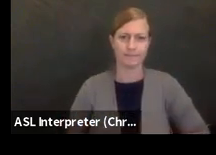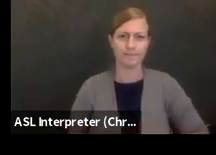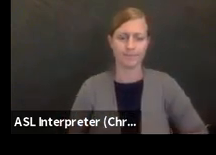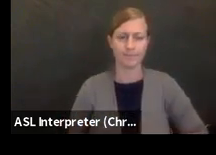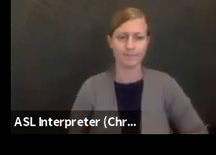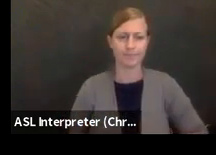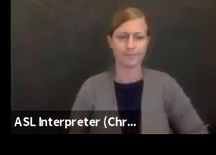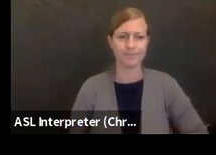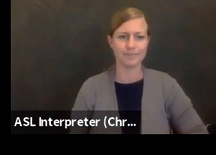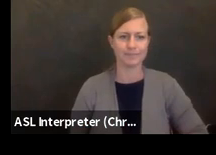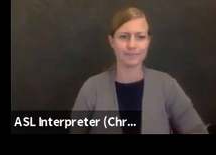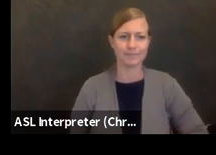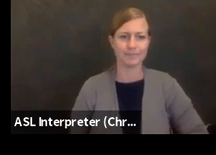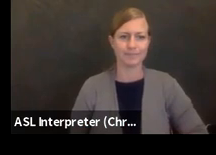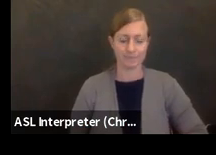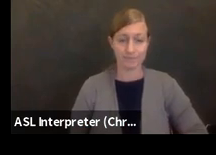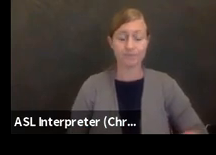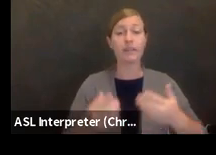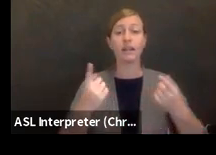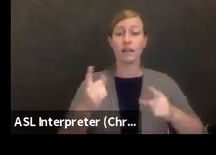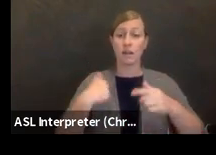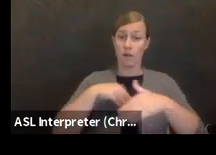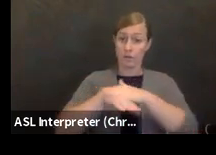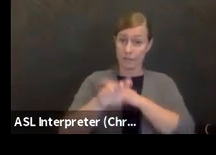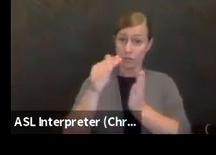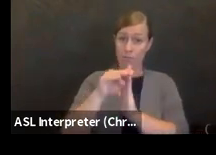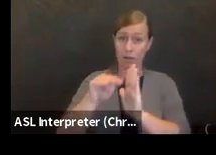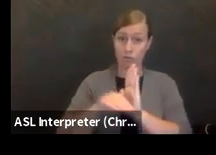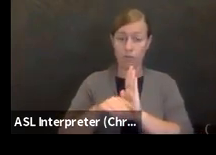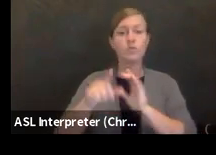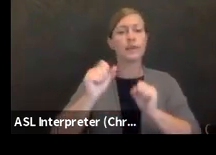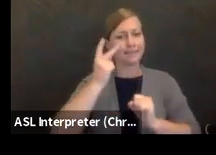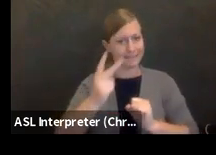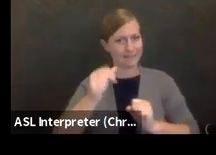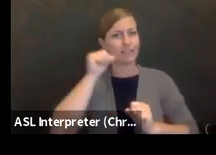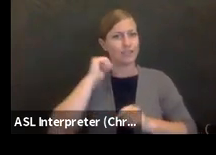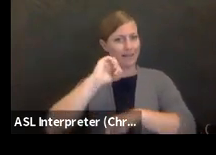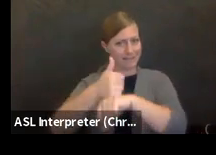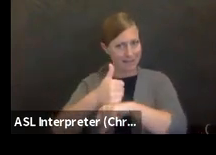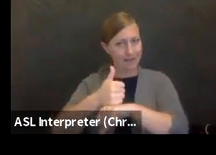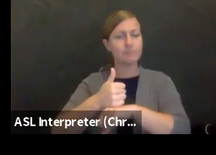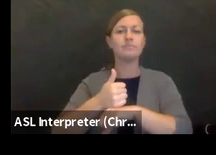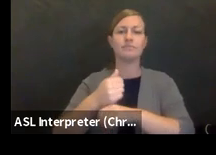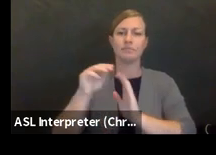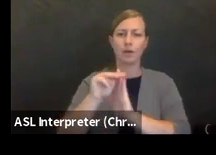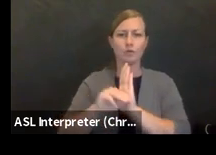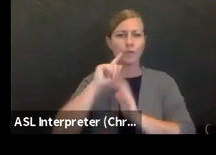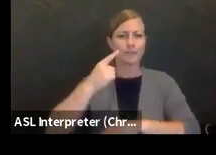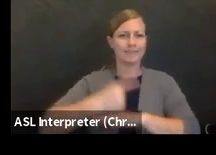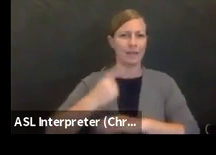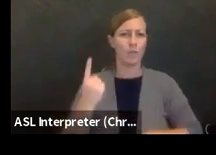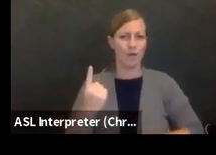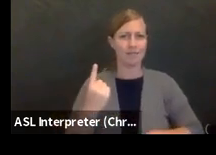ESD 112-- Kristina Wambold: So as I go into modules. You can see yesterday I had set up a module for day one. So I'm just going to go ahead and do that right now.